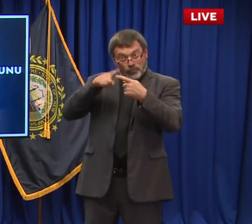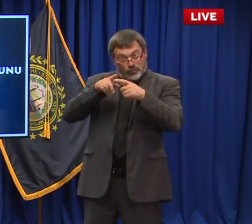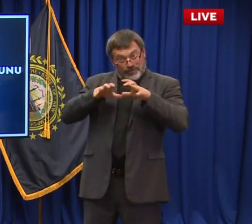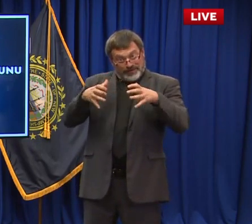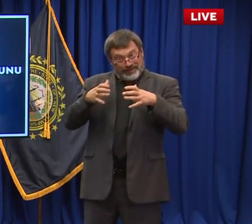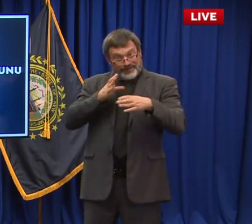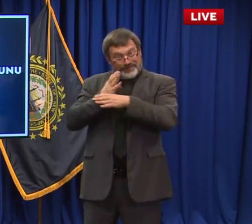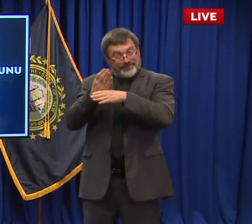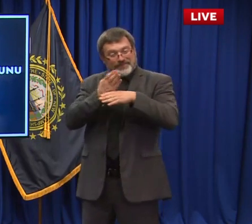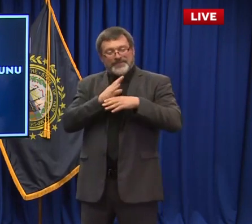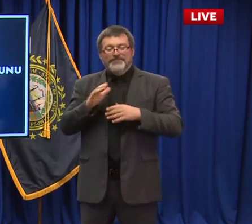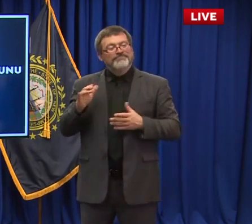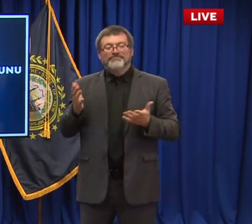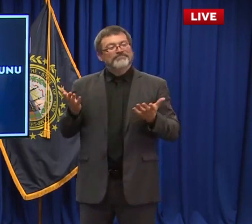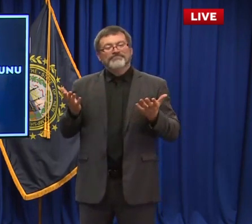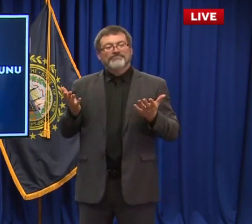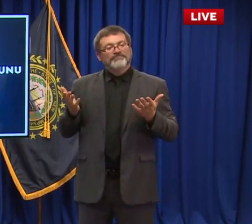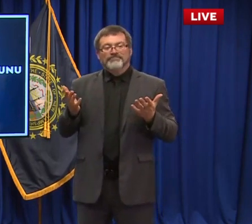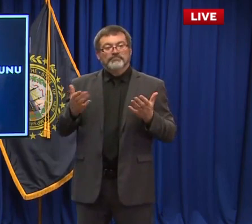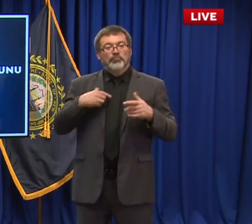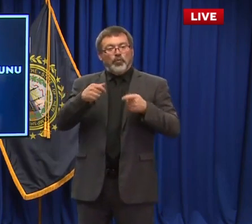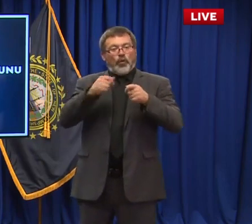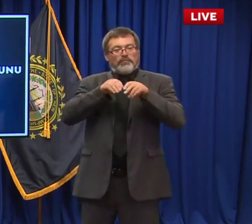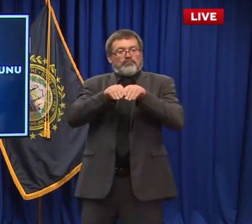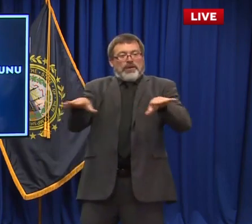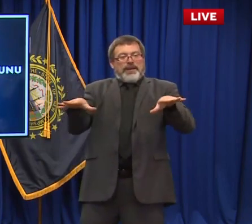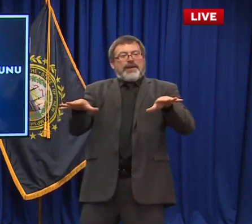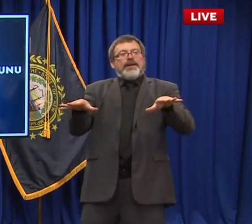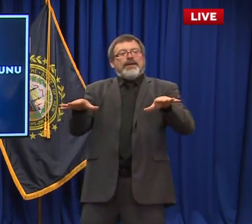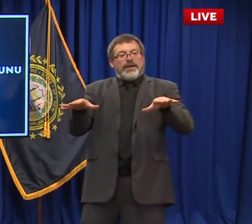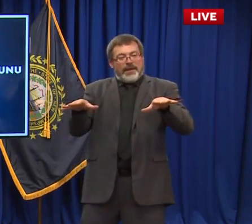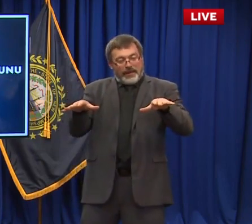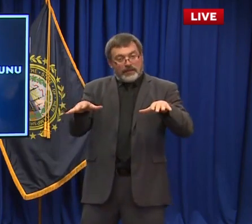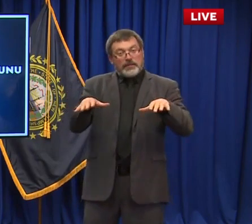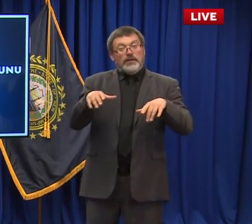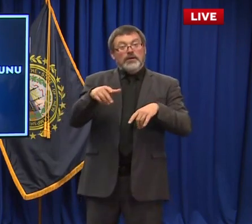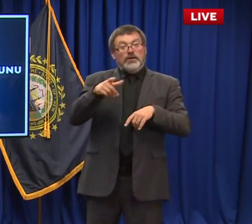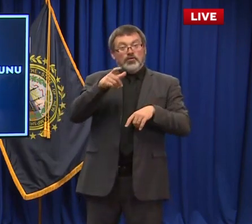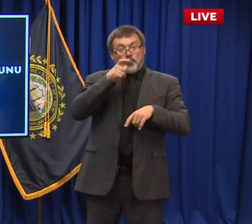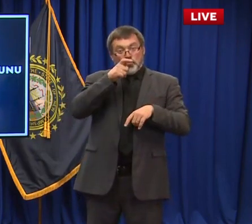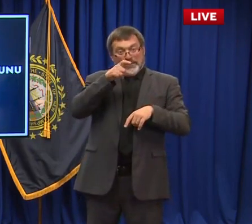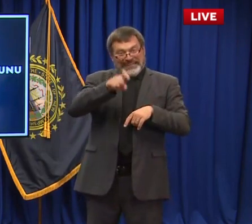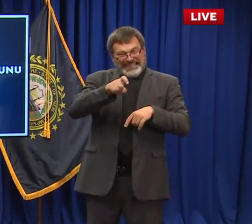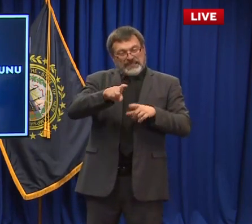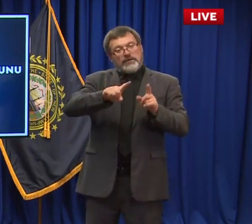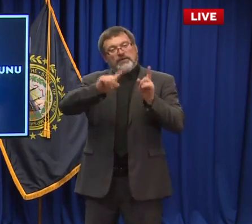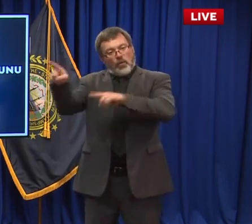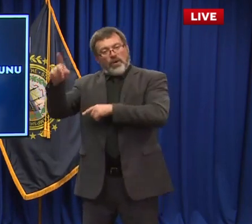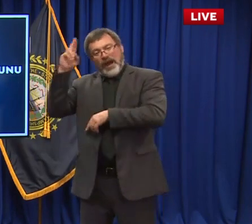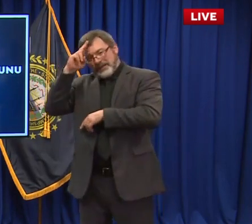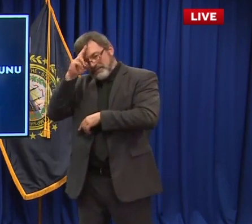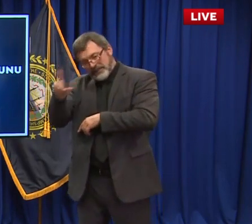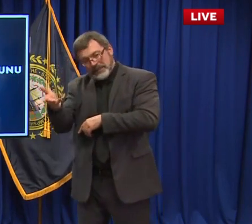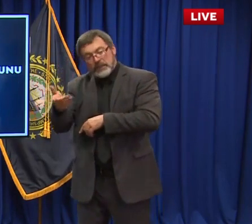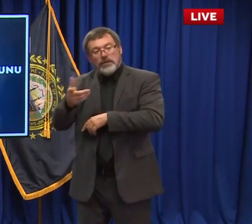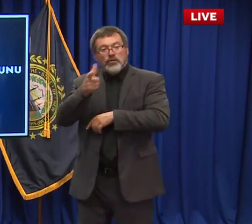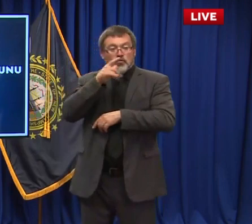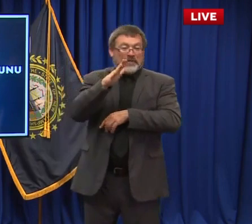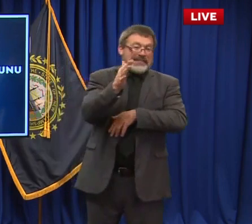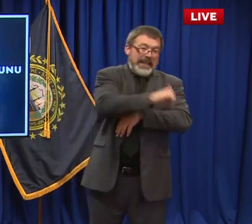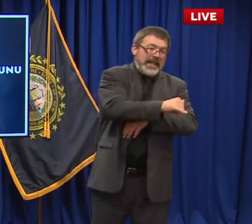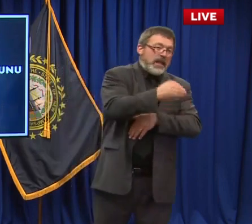WE WANT TO PREVENT COVID-19 FROM SPREADING WITHIN OUR COMMUNITIES SO PEOPLE DON’T END UP BEING HOSPITALIZED CONDO END OF DYING FROM THEIR DISEASE.